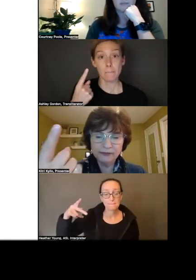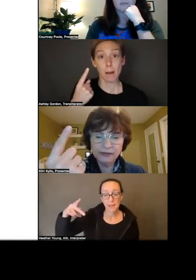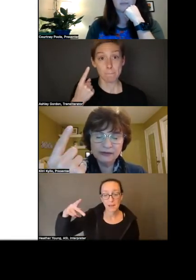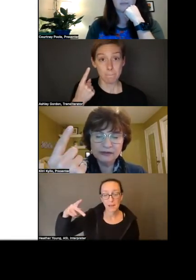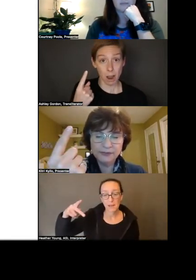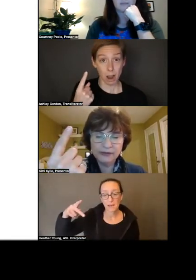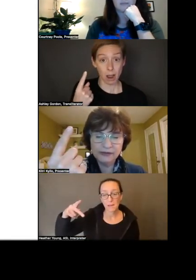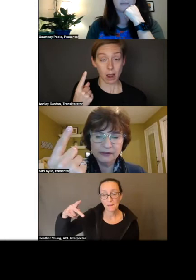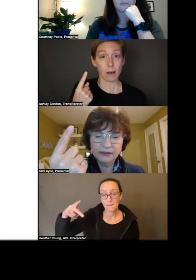This is puh.